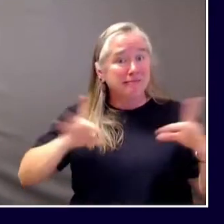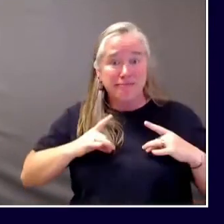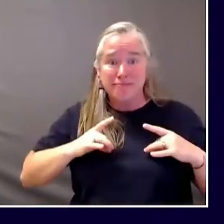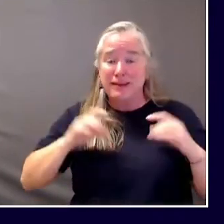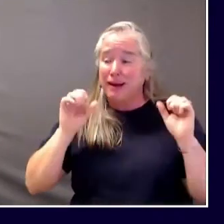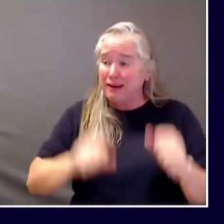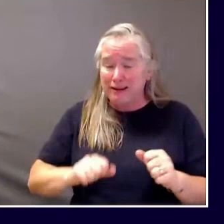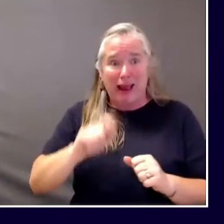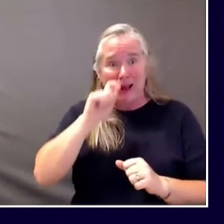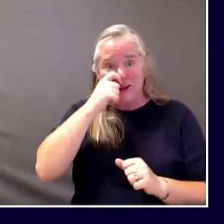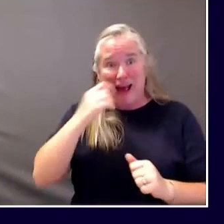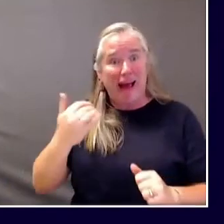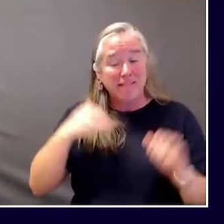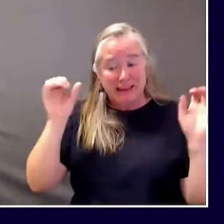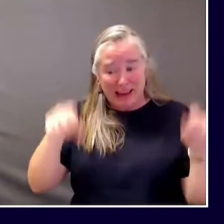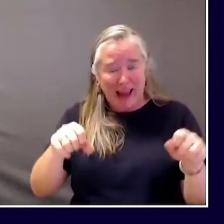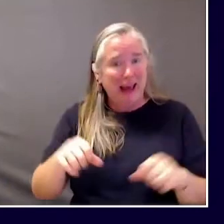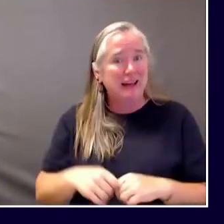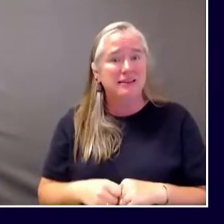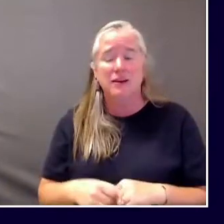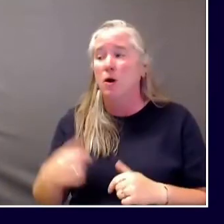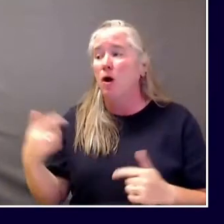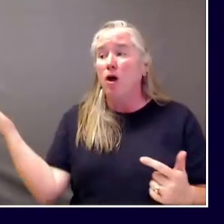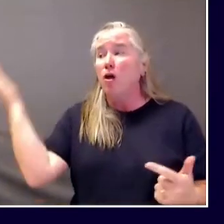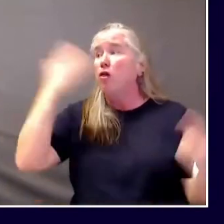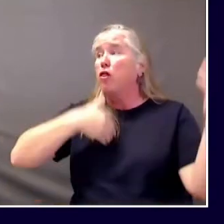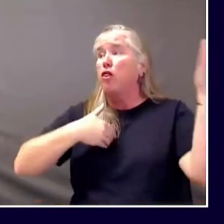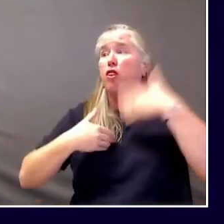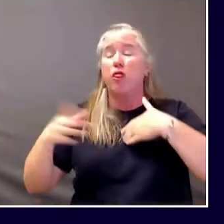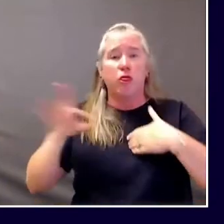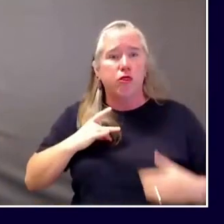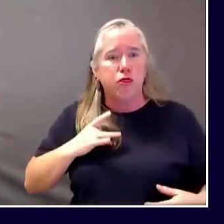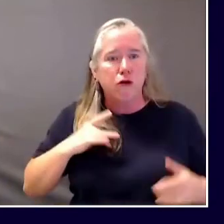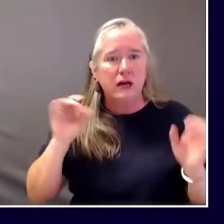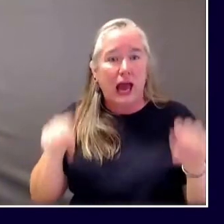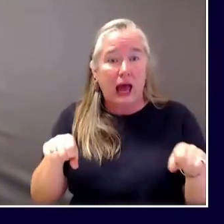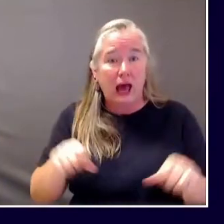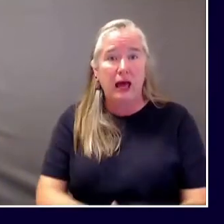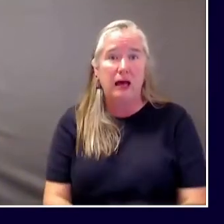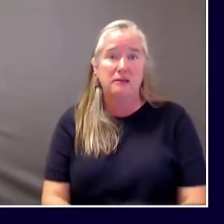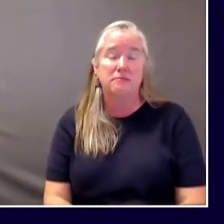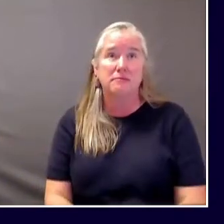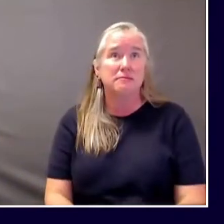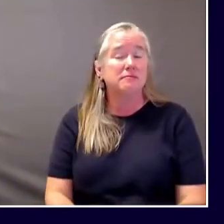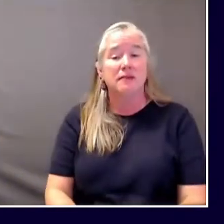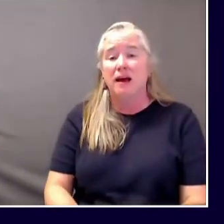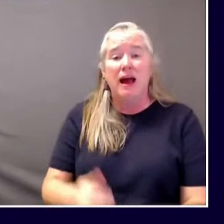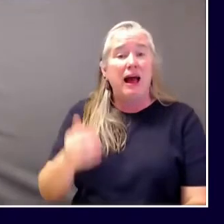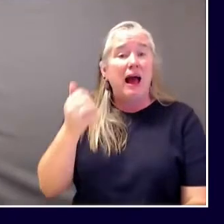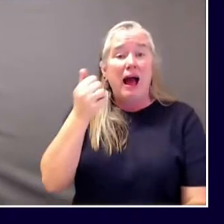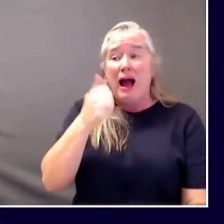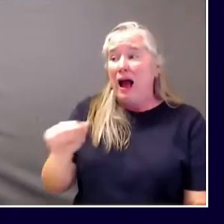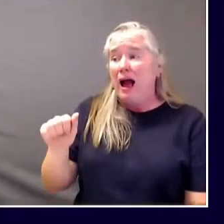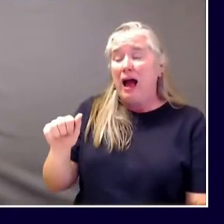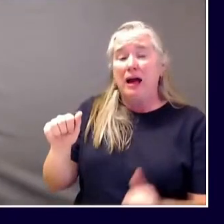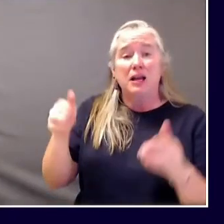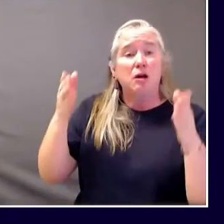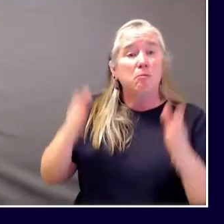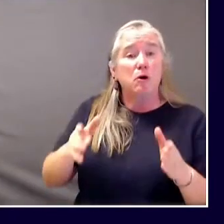enemy we know well that code nineteen